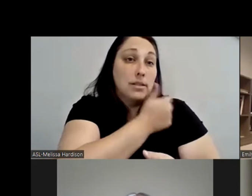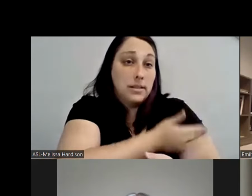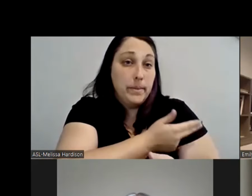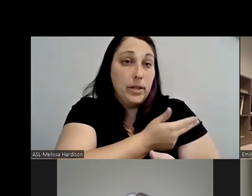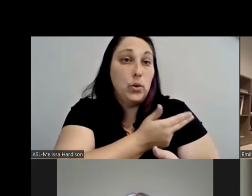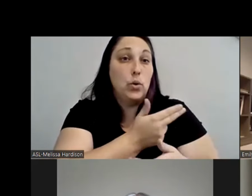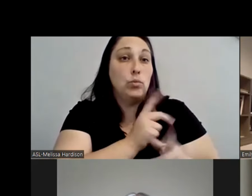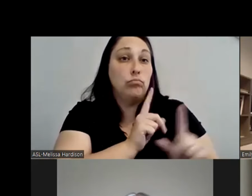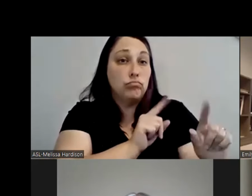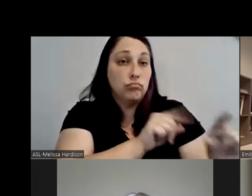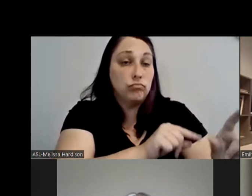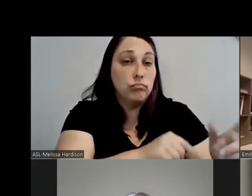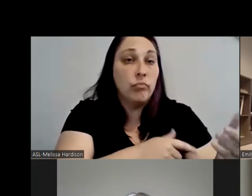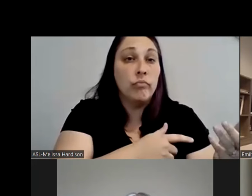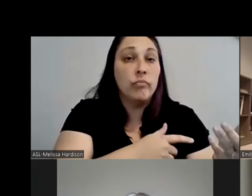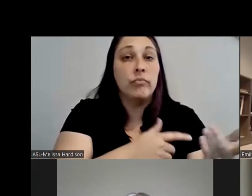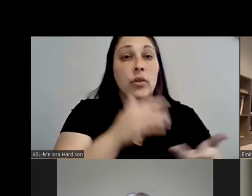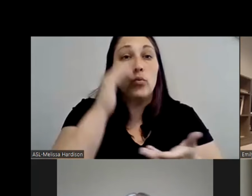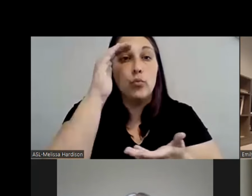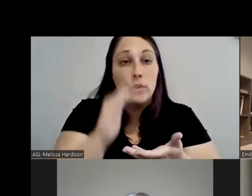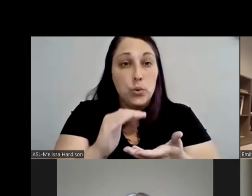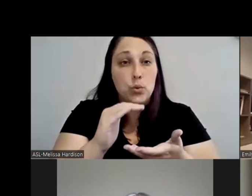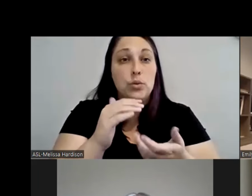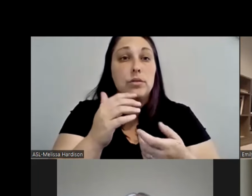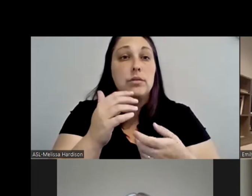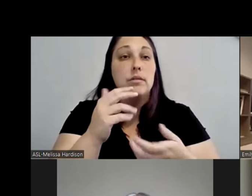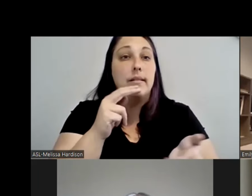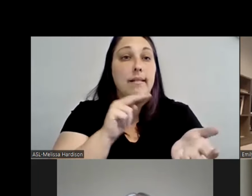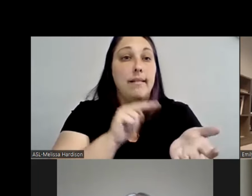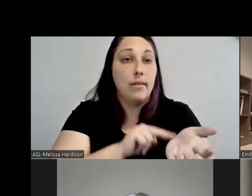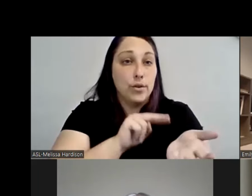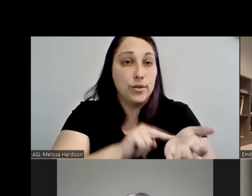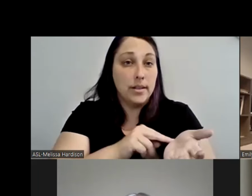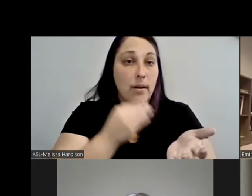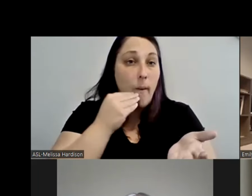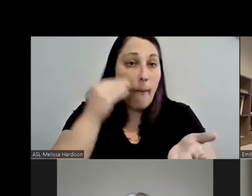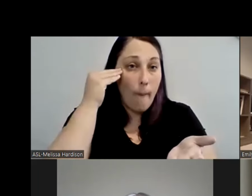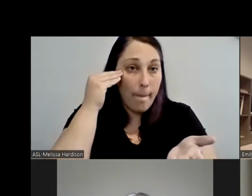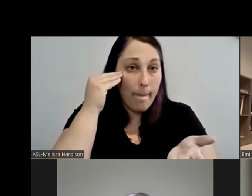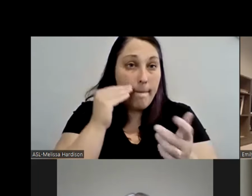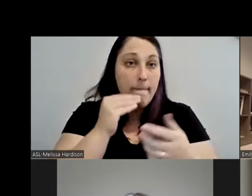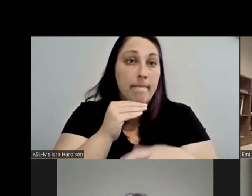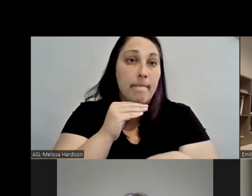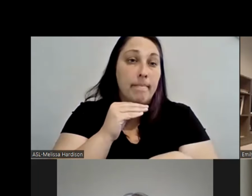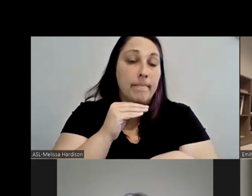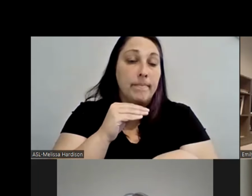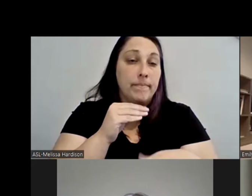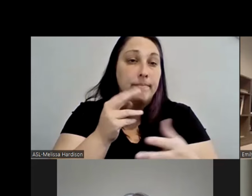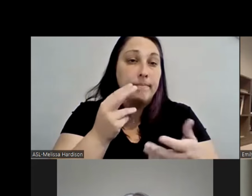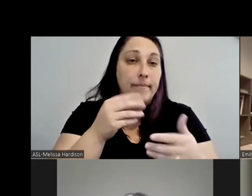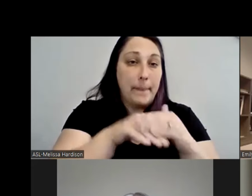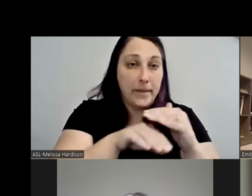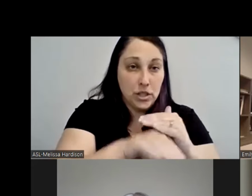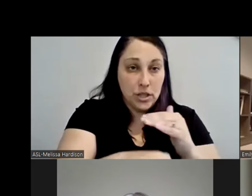These are all individuals from Iowa were doing excellent work in home modification.